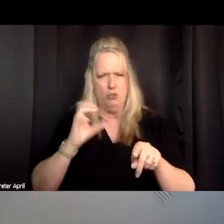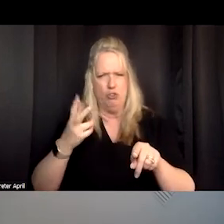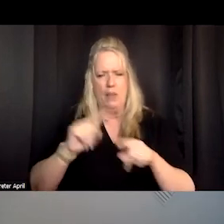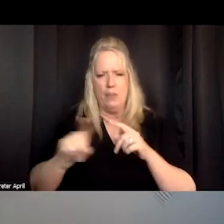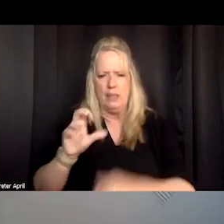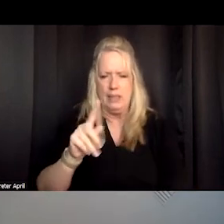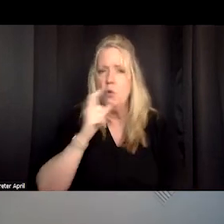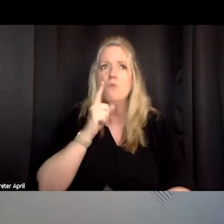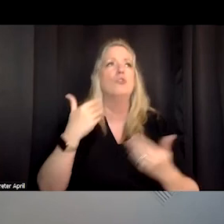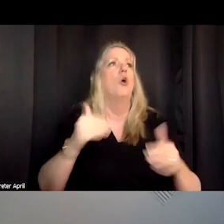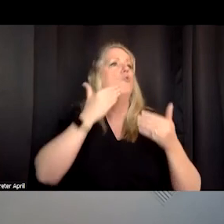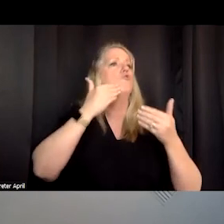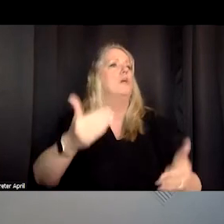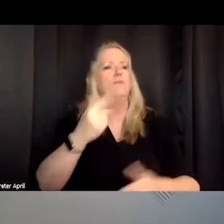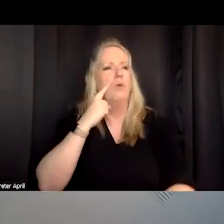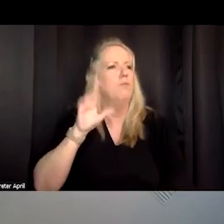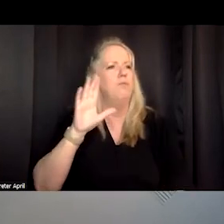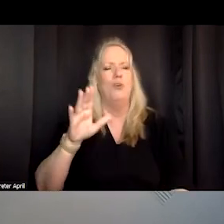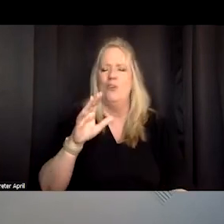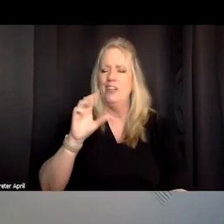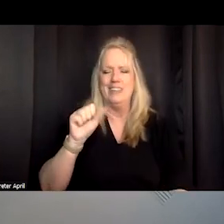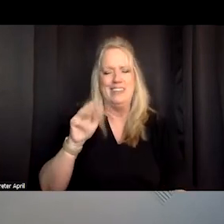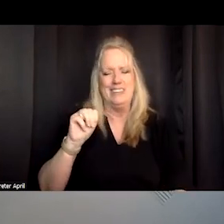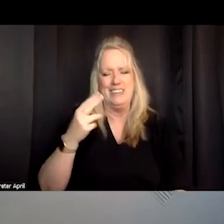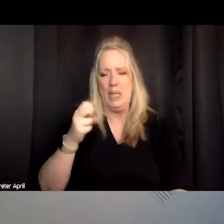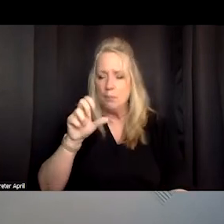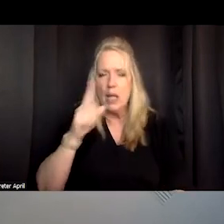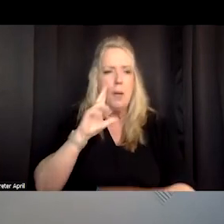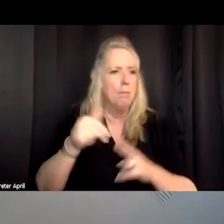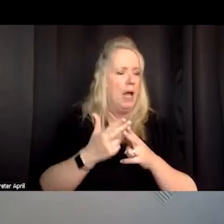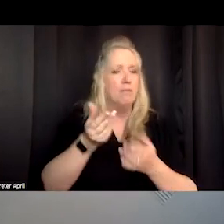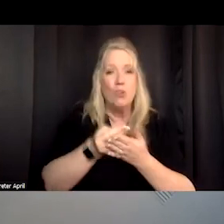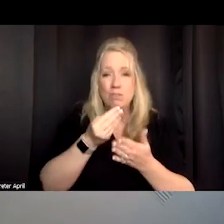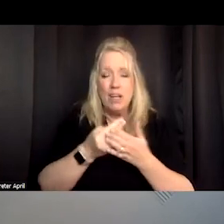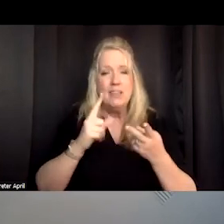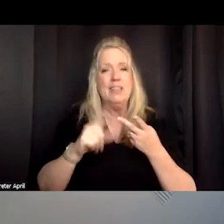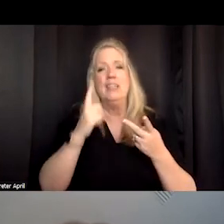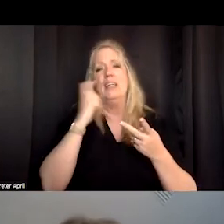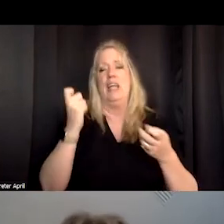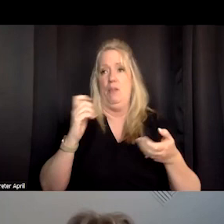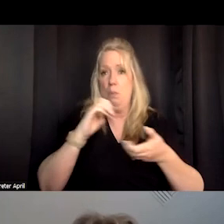GRATEFUL FOR SAMHSA'S LEADERSHIP ABOUT THE FUNDING AND THE PARTNER TOOL KIT. AND THE PLAYBOOKS.